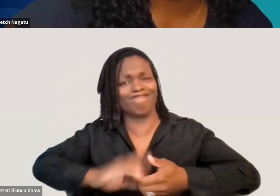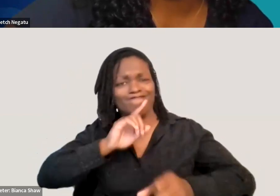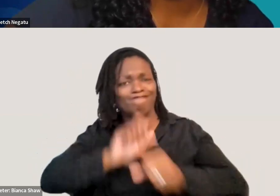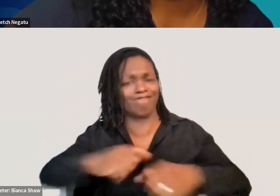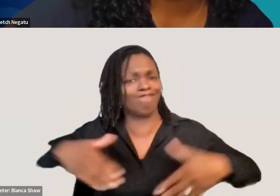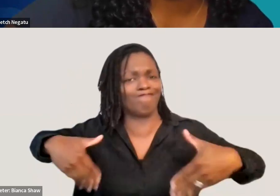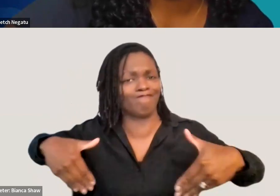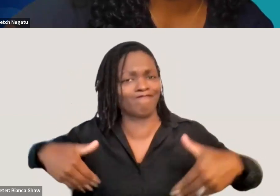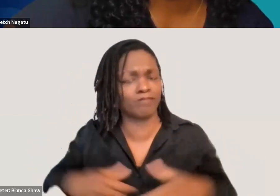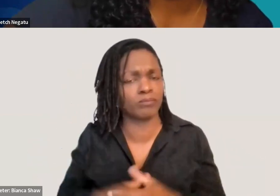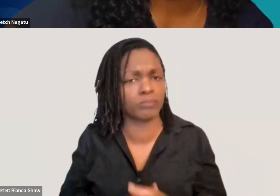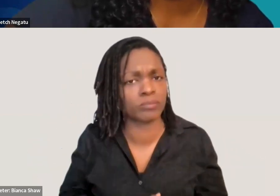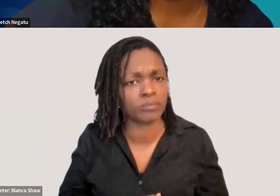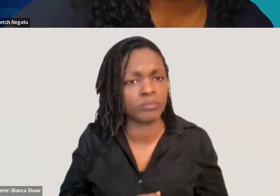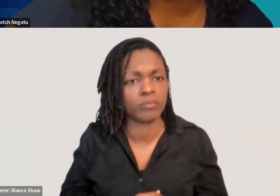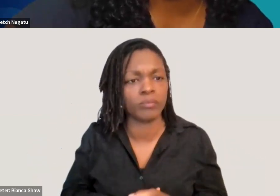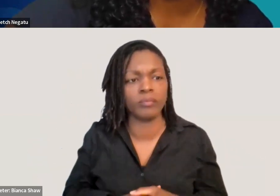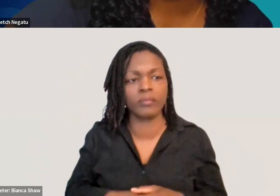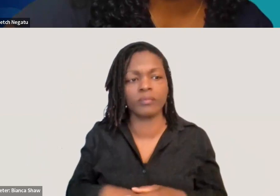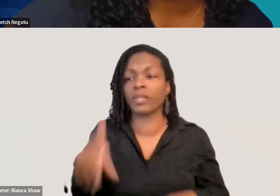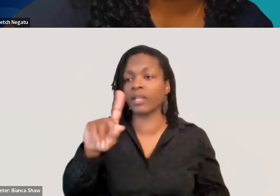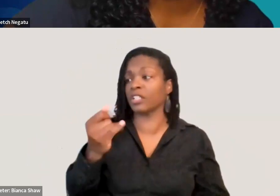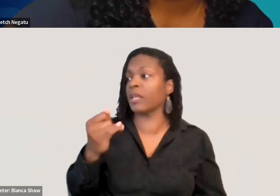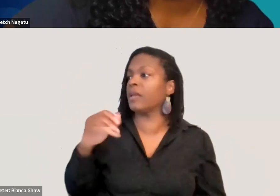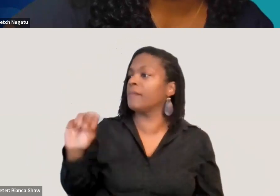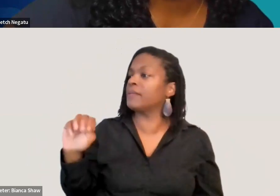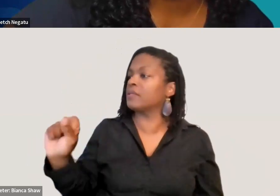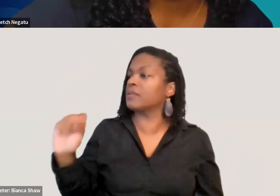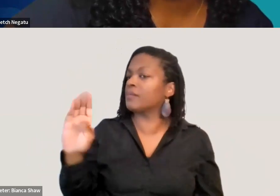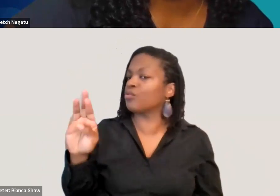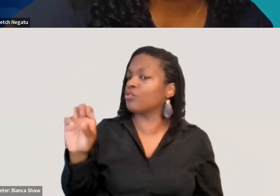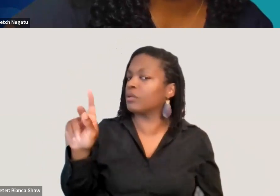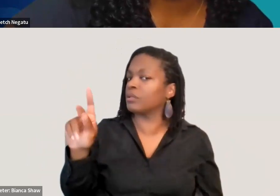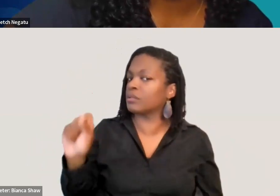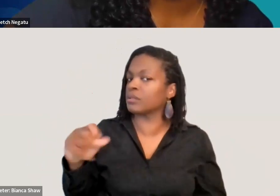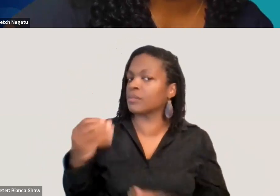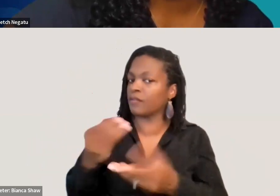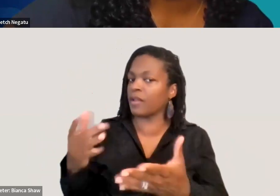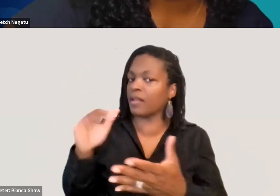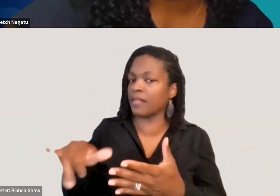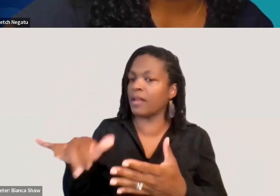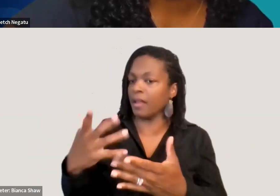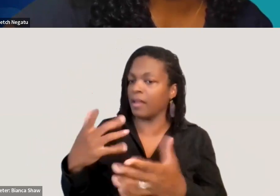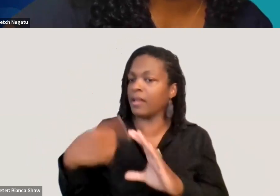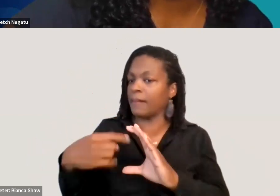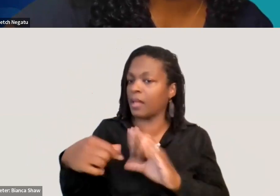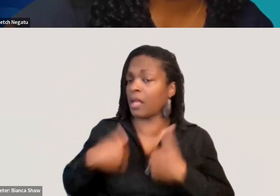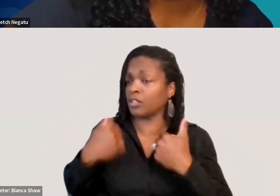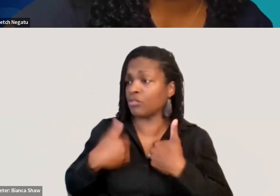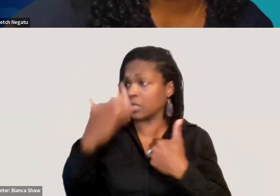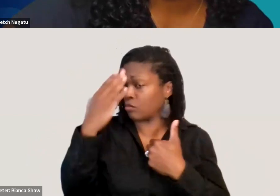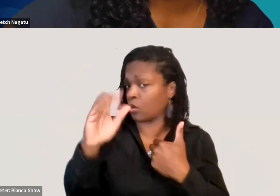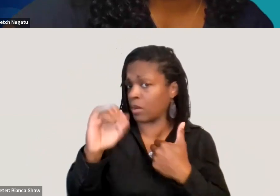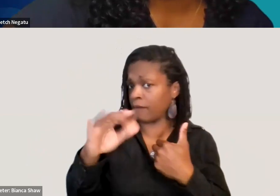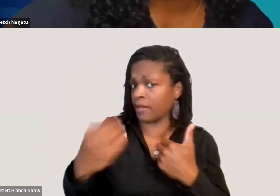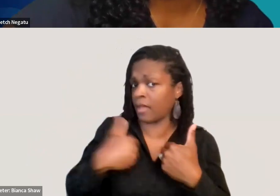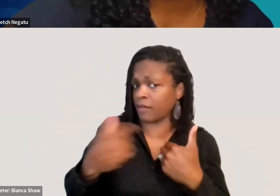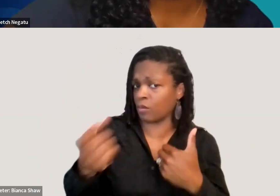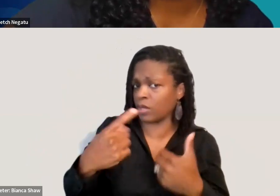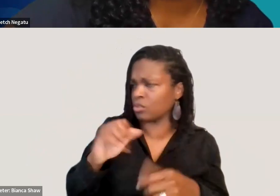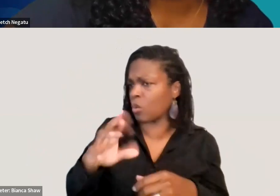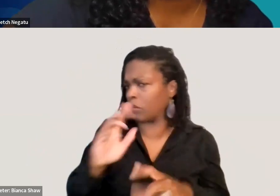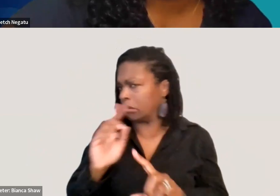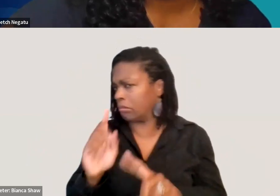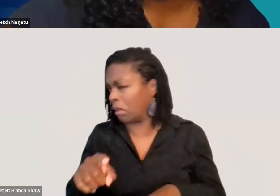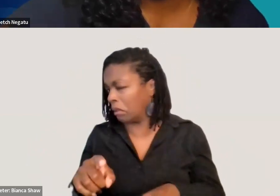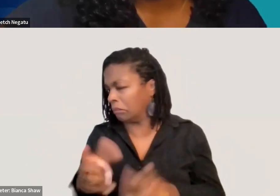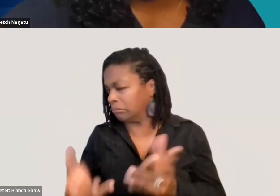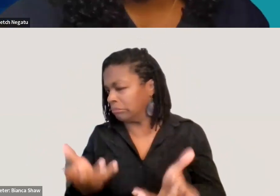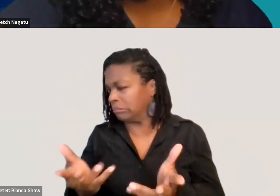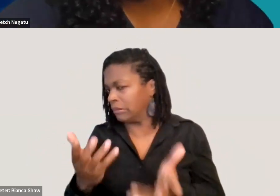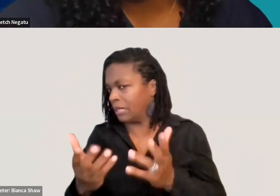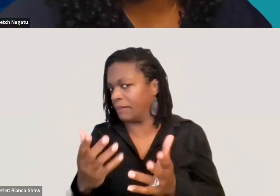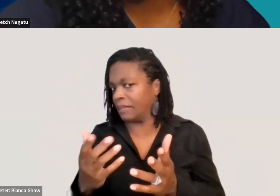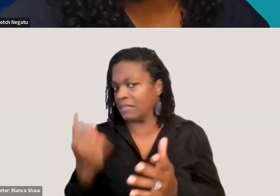And Miss Brooks provided her email address. I'm sure if there was a question or response earlier that I may have missed it.